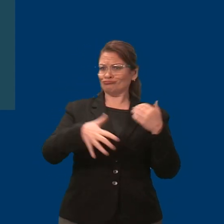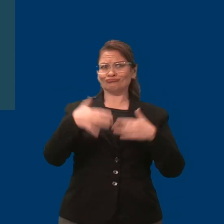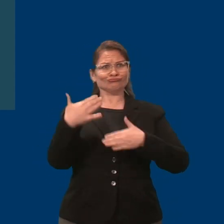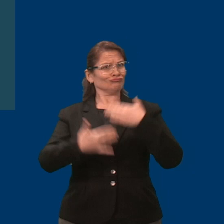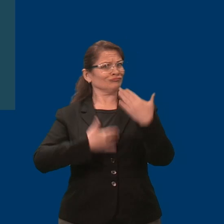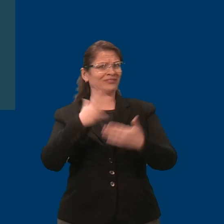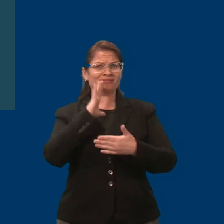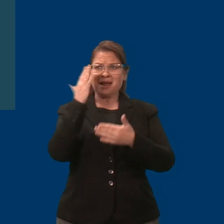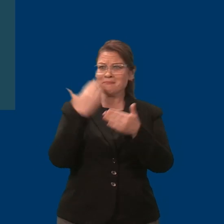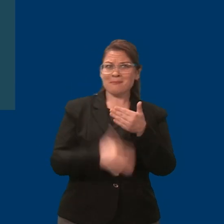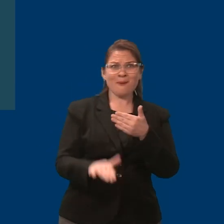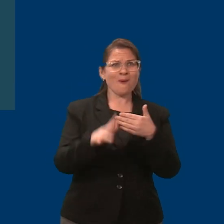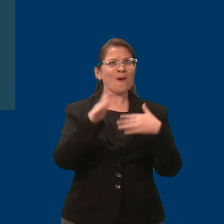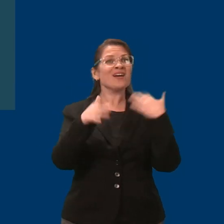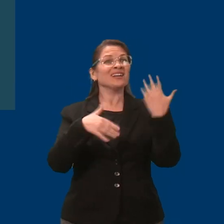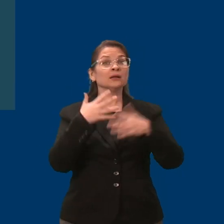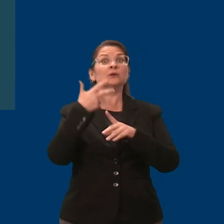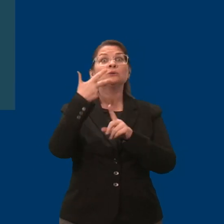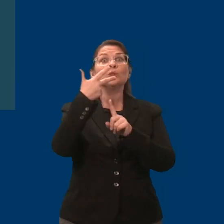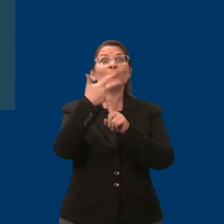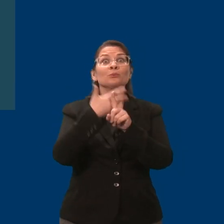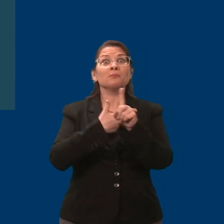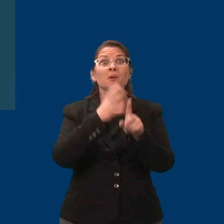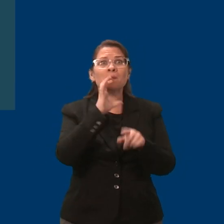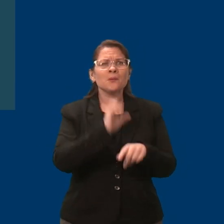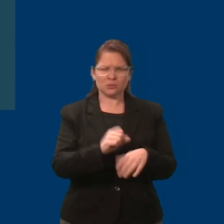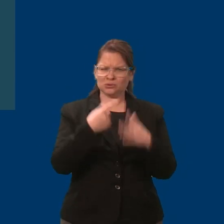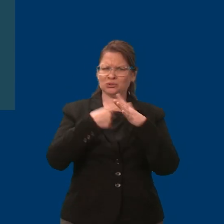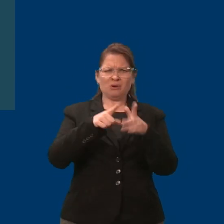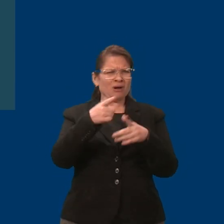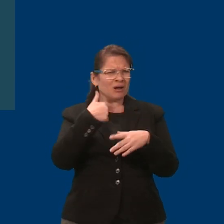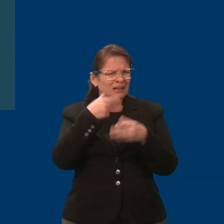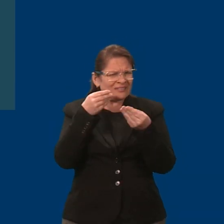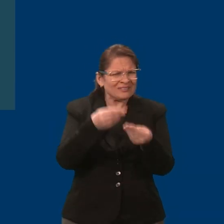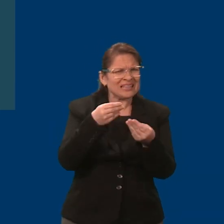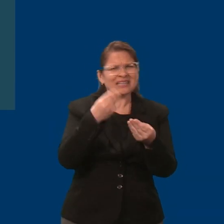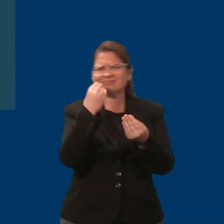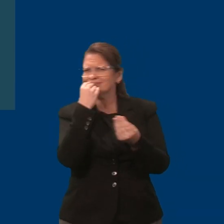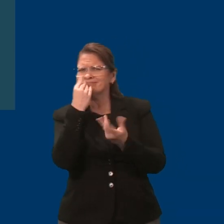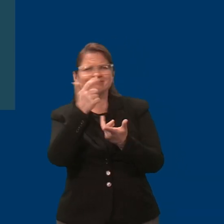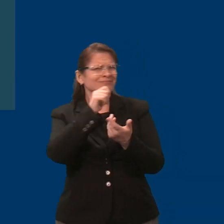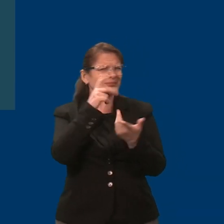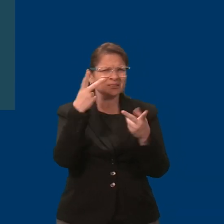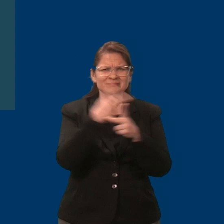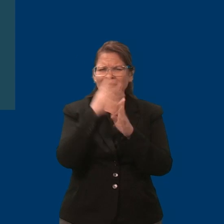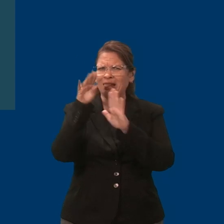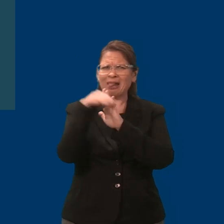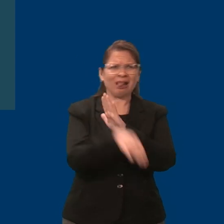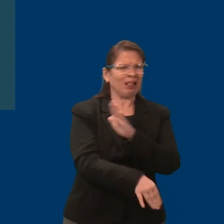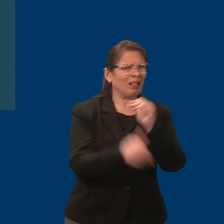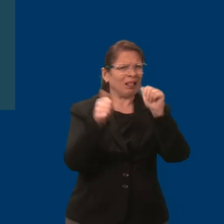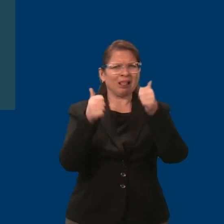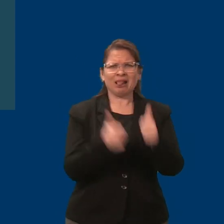Those issues progressed, and we knew Leo needed help. We knew we needed to see a specialist to help us figure out what was going on